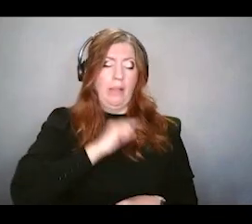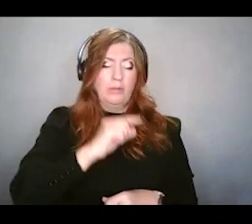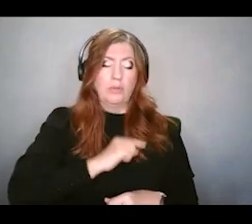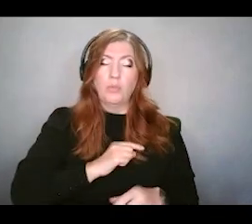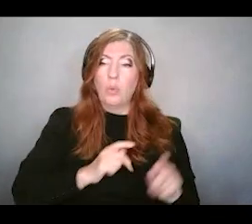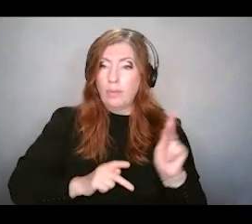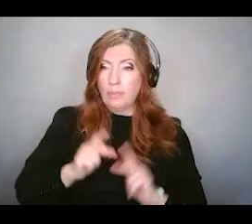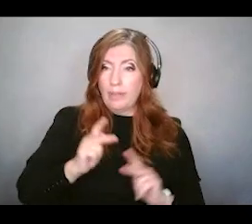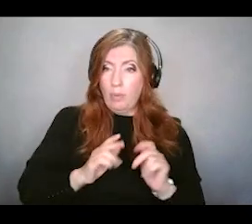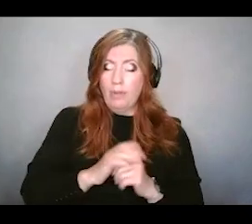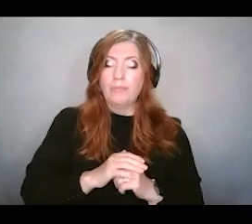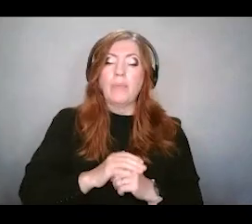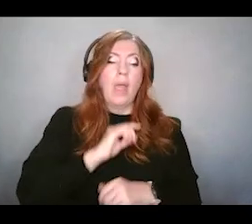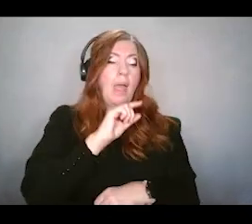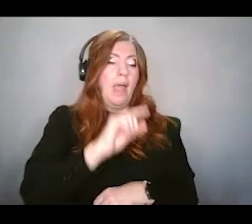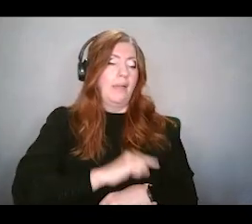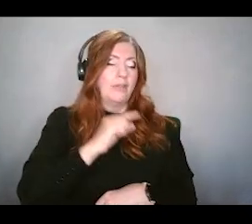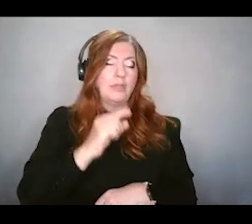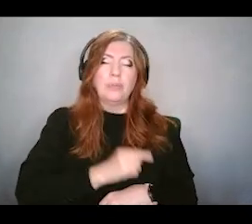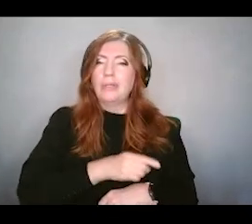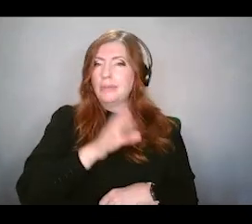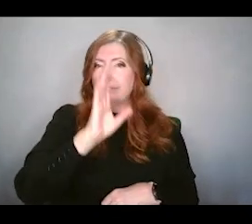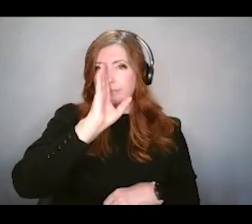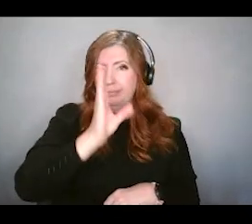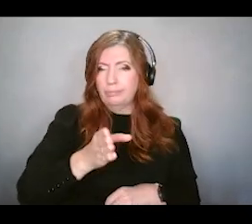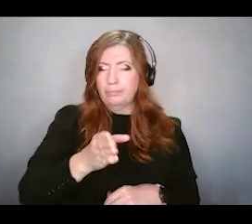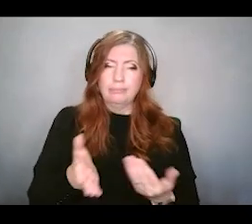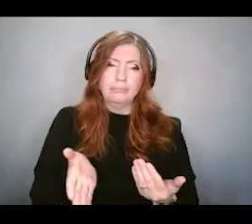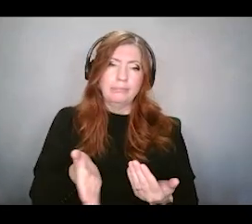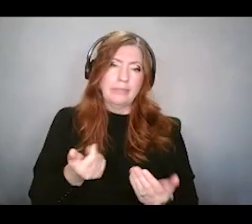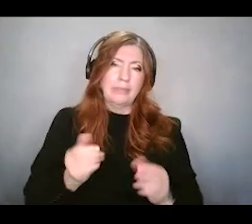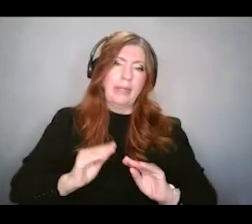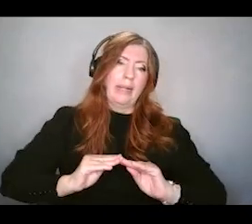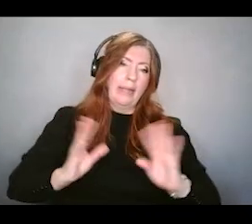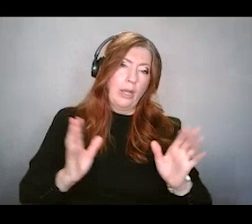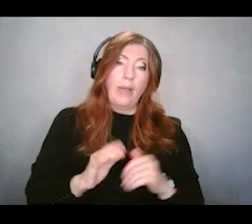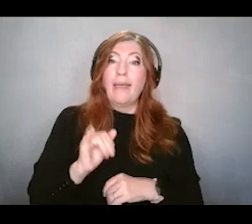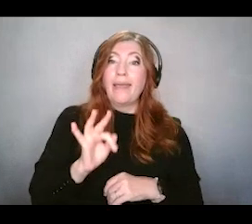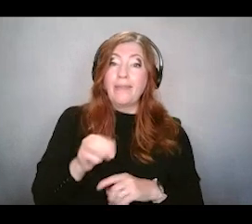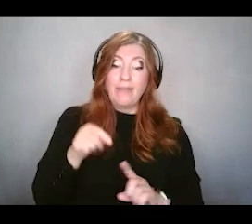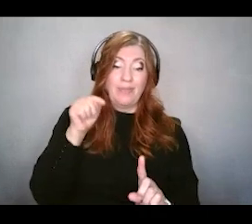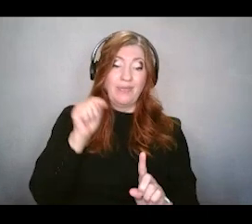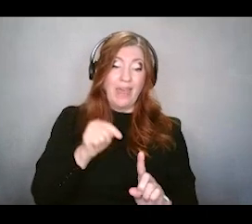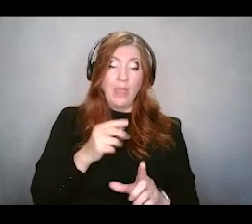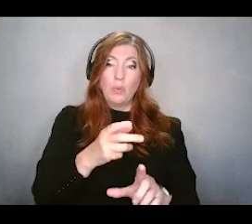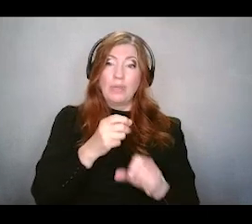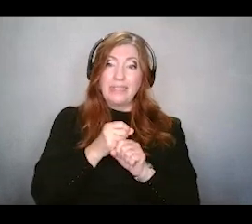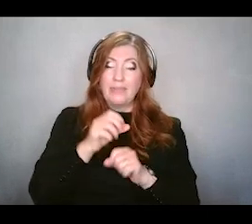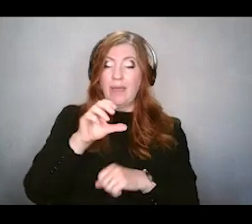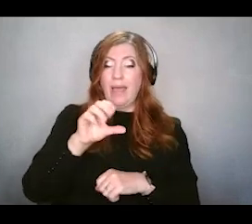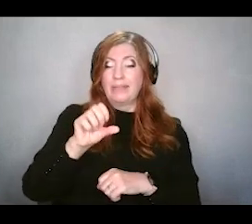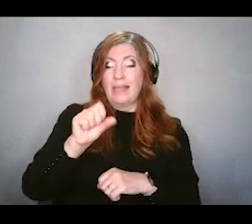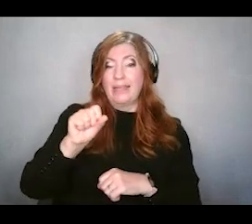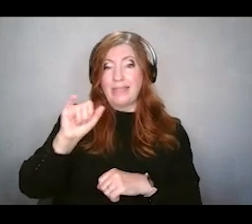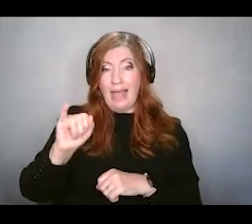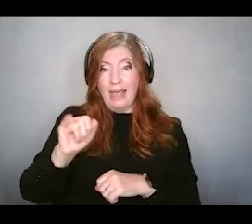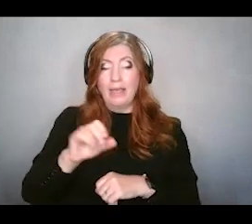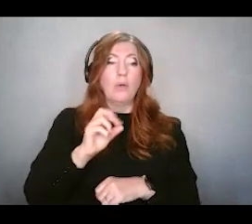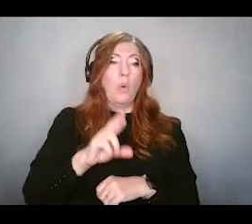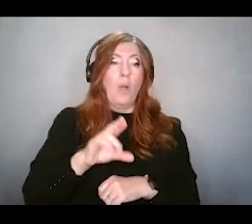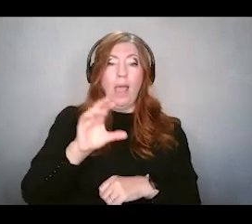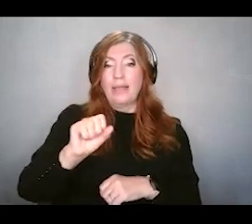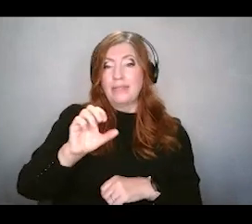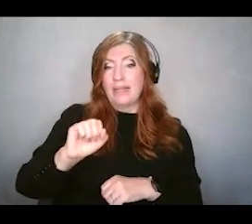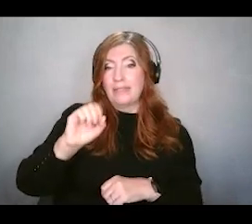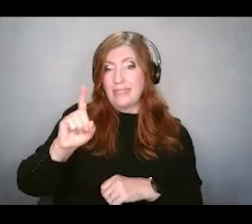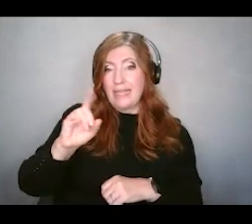eligibility is pretty straightforward. If they have an SSI or SSDI award letter,